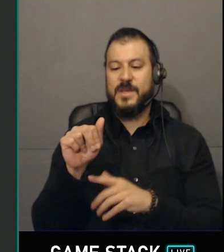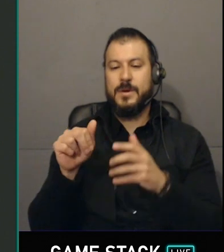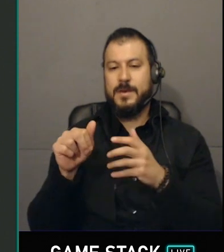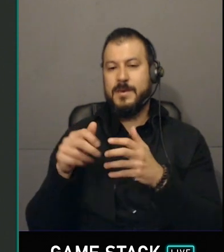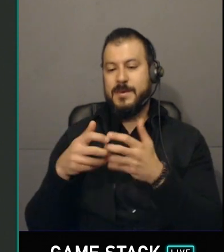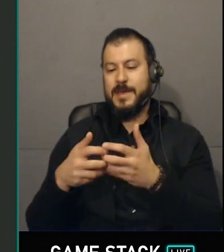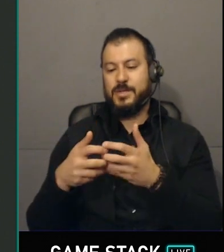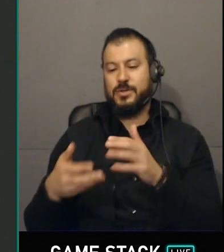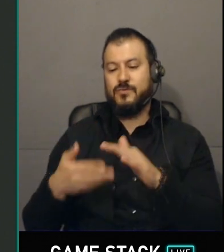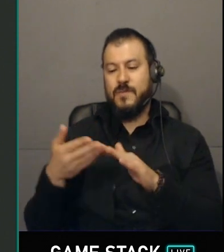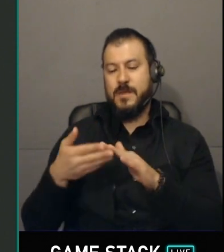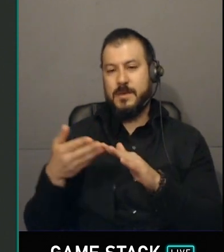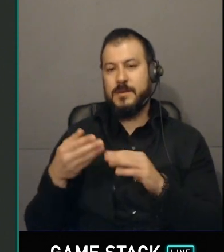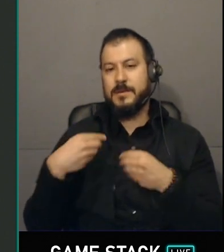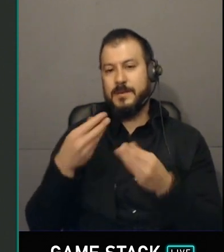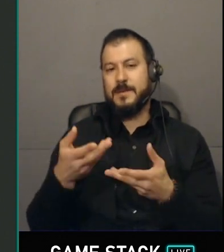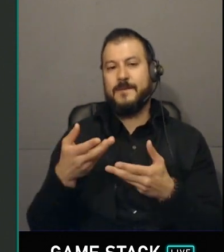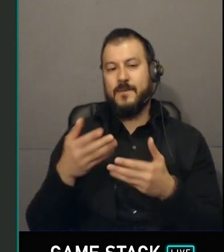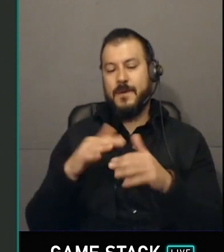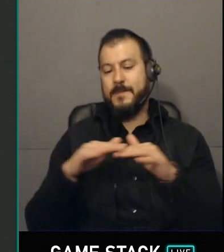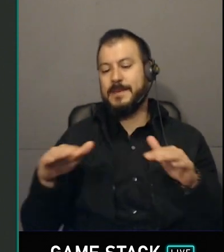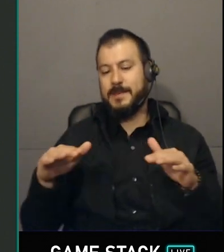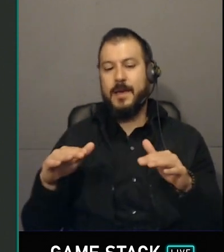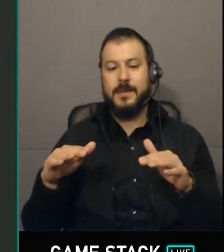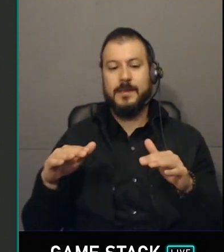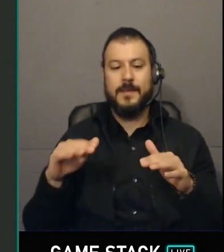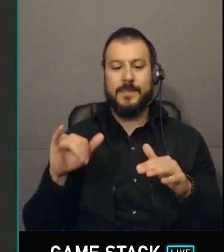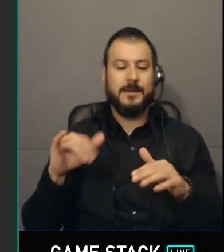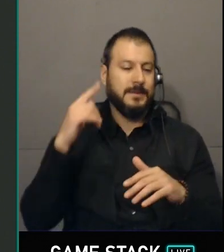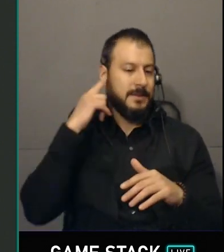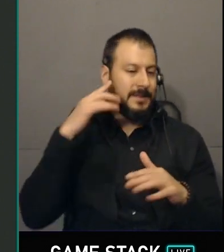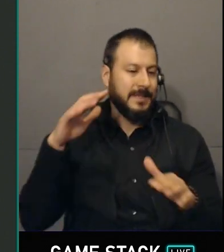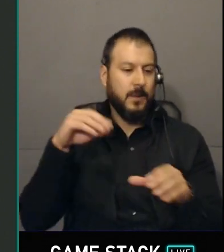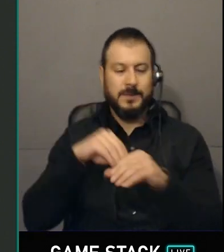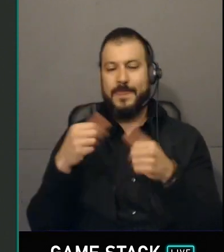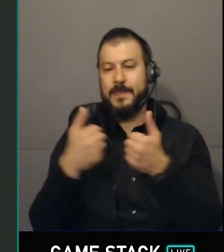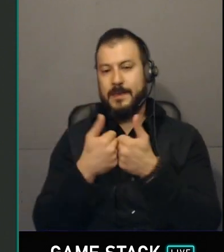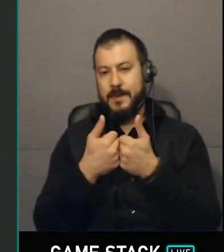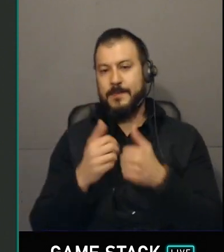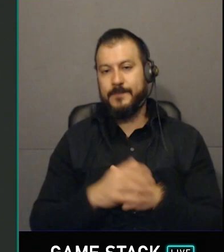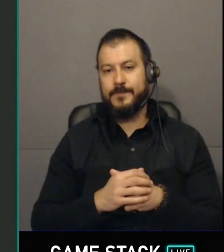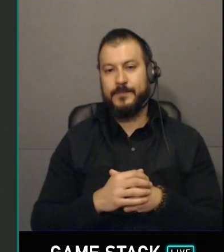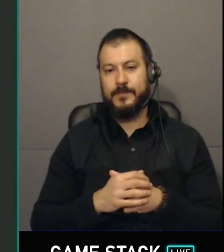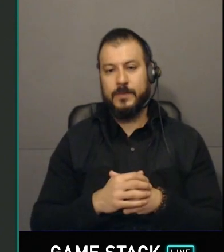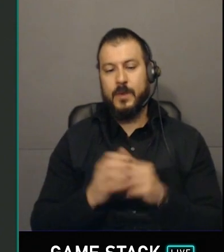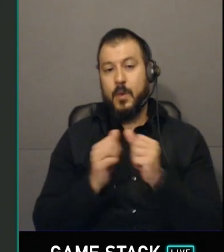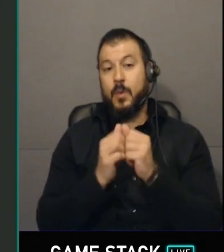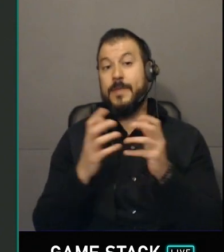just to give you a baseline of the sounds in the game without the technology.